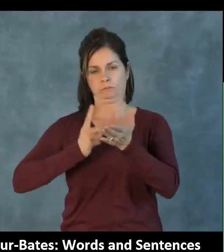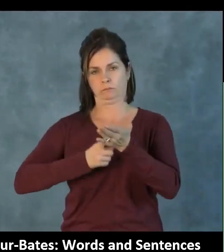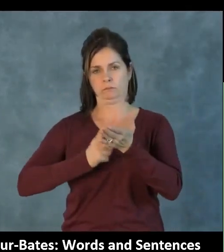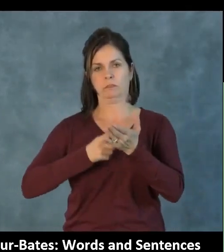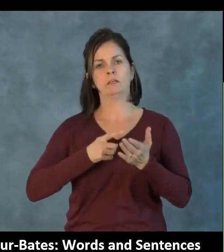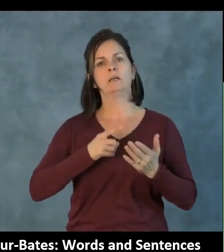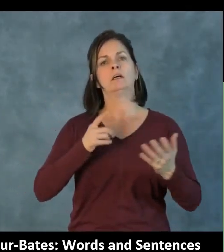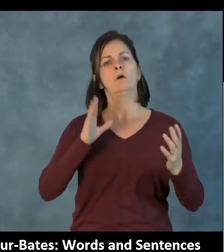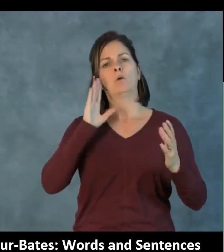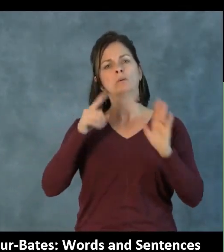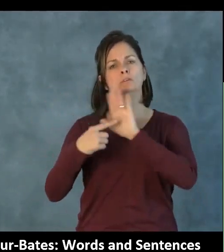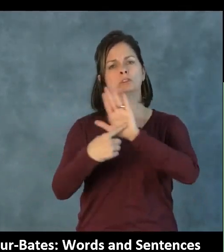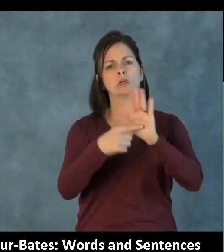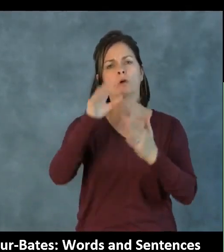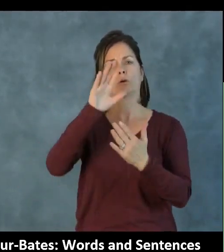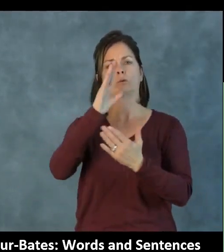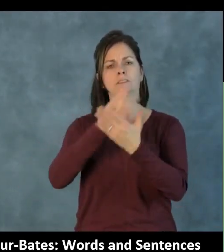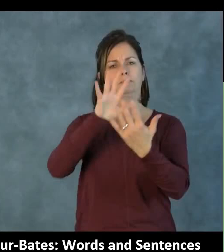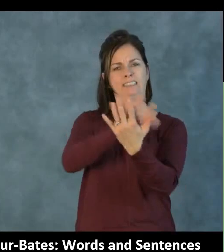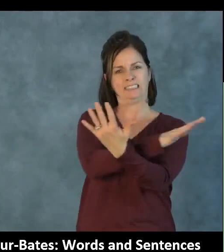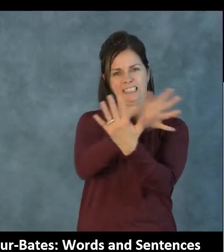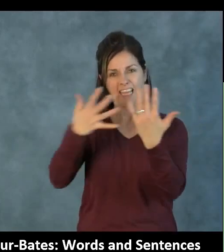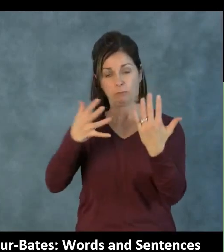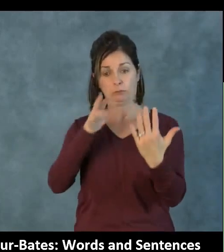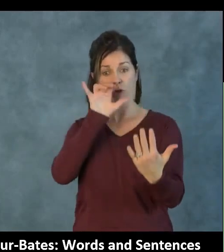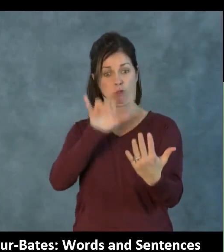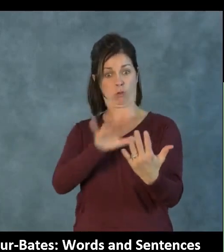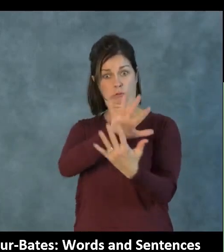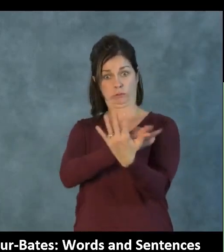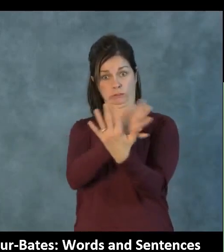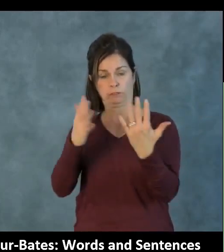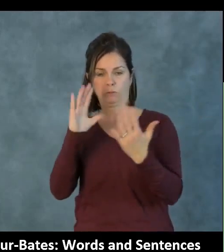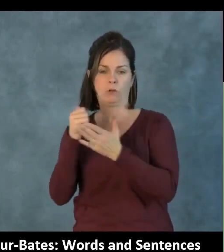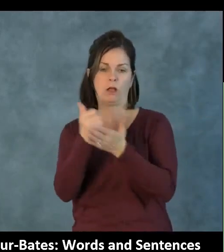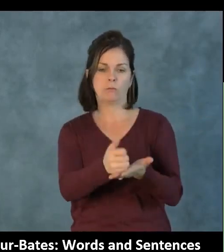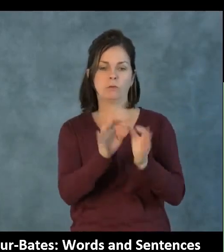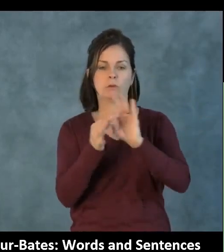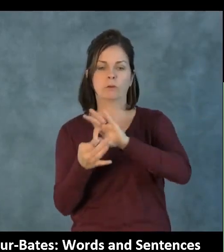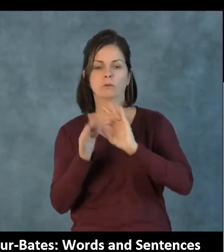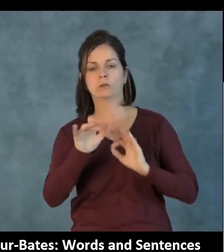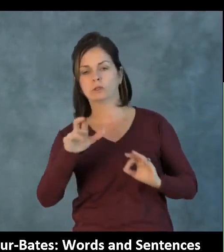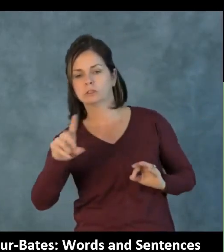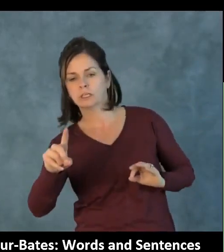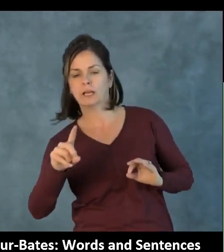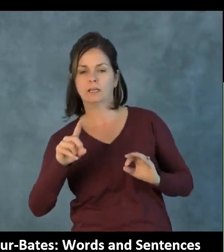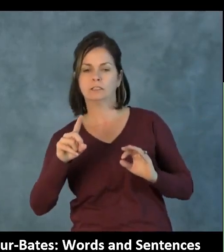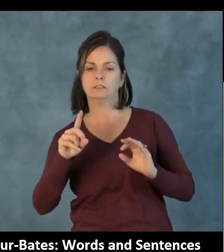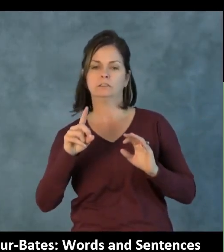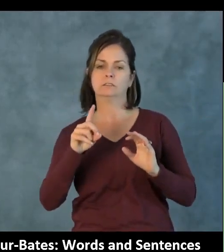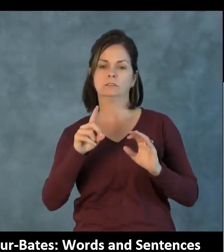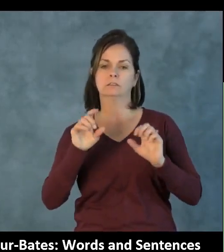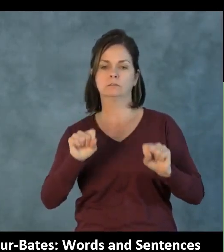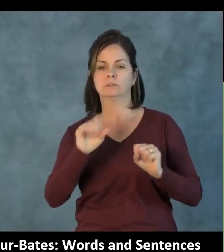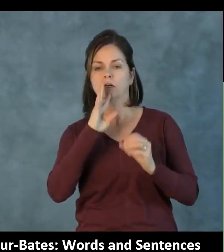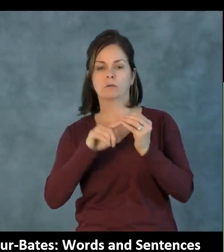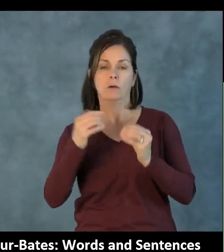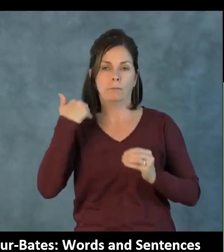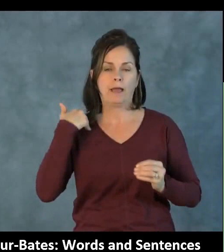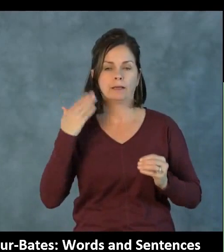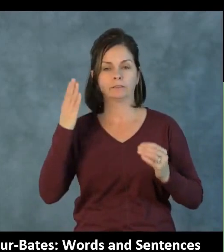your child's use of talking about the past, the present, the future, and the use of the different word endings.